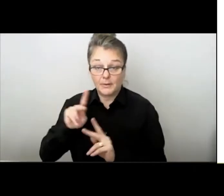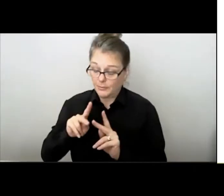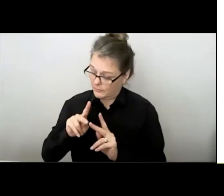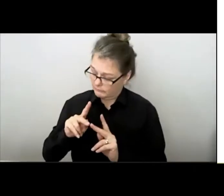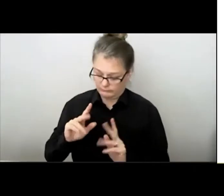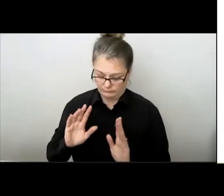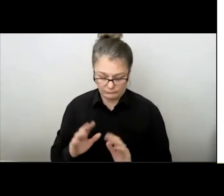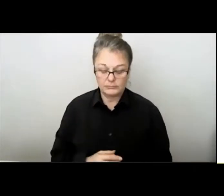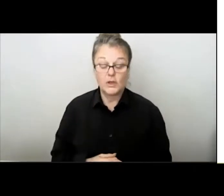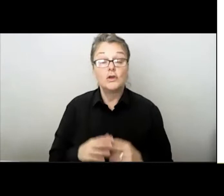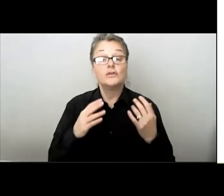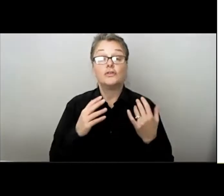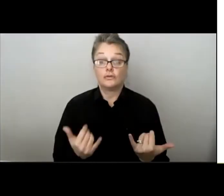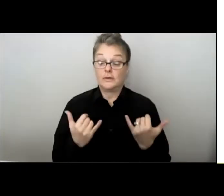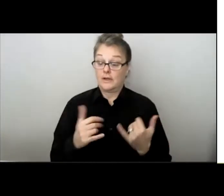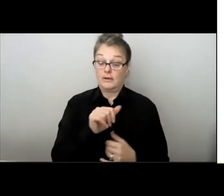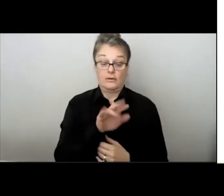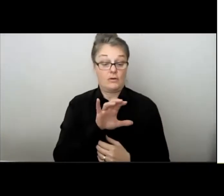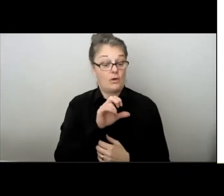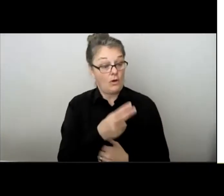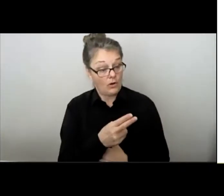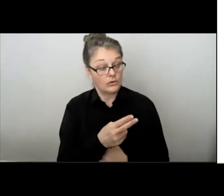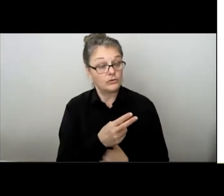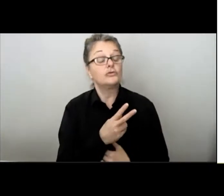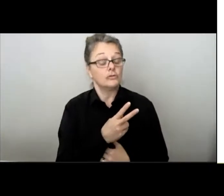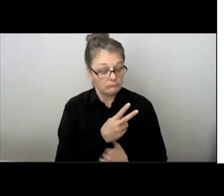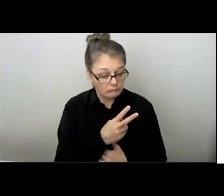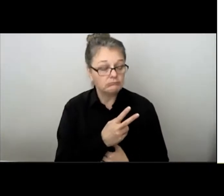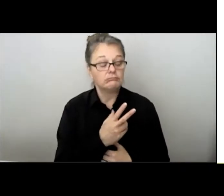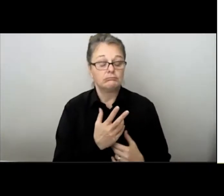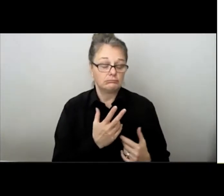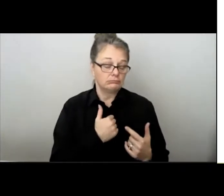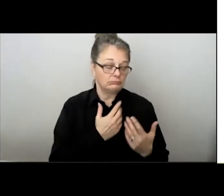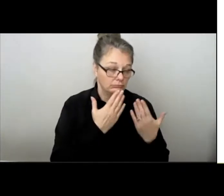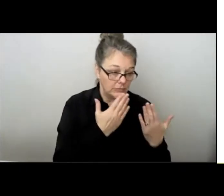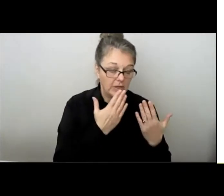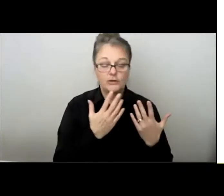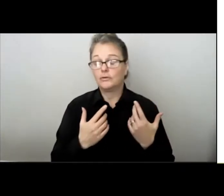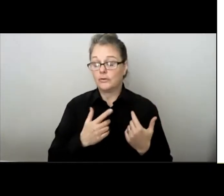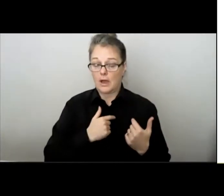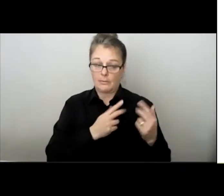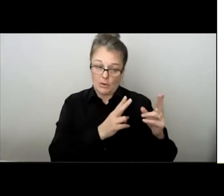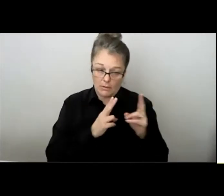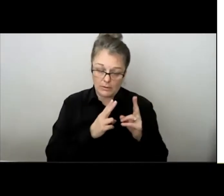TODAY ON BEHALF OF ARCH IT'S BEEN AN HONOUR TO OFFER THE LAND ACKNOWLEDGMENT